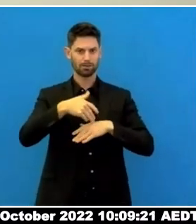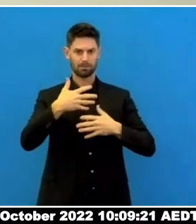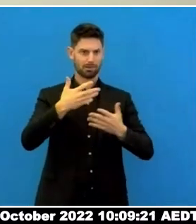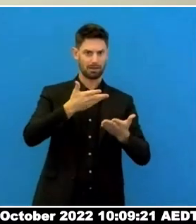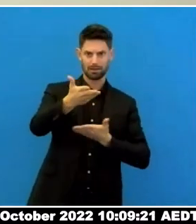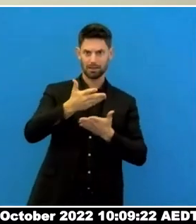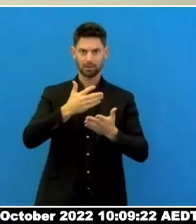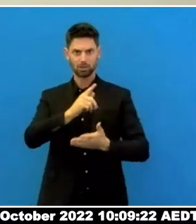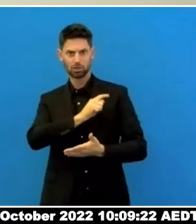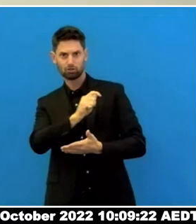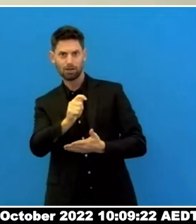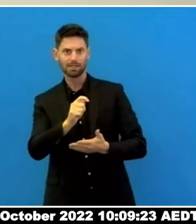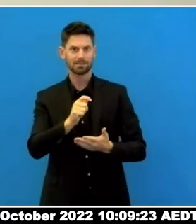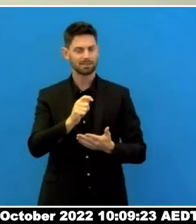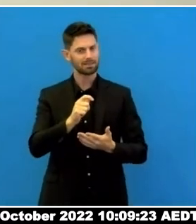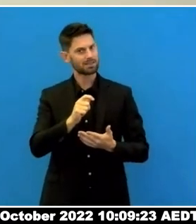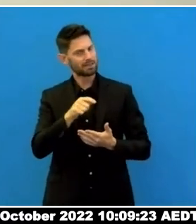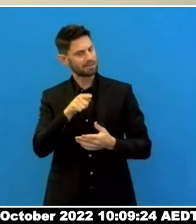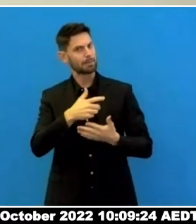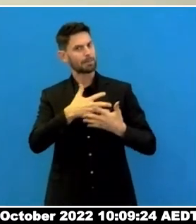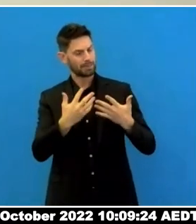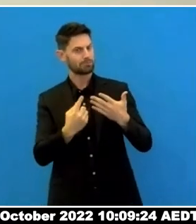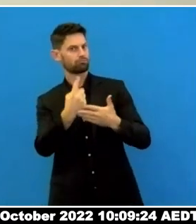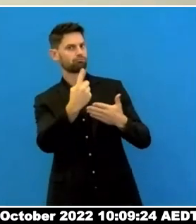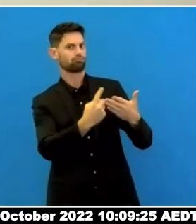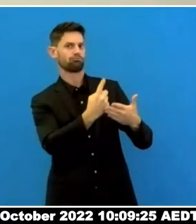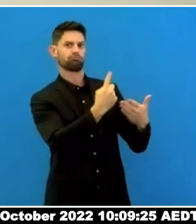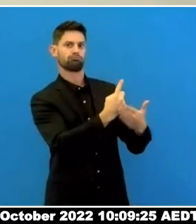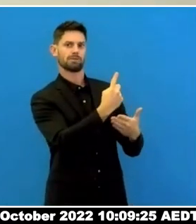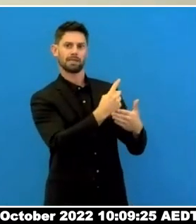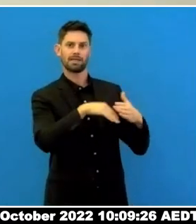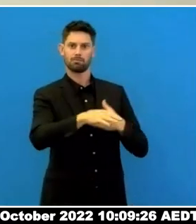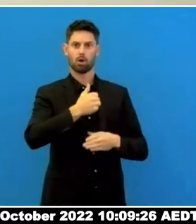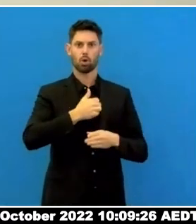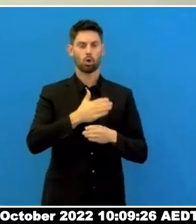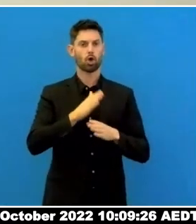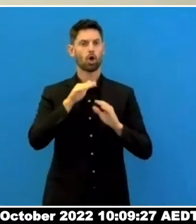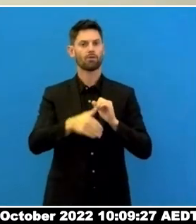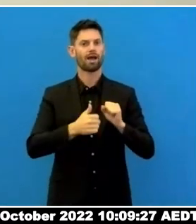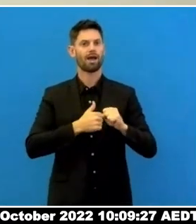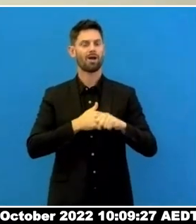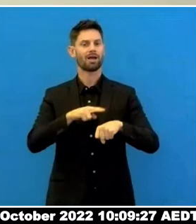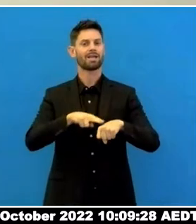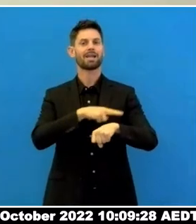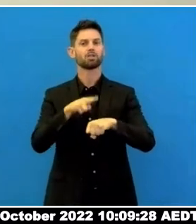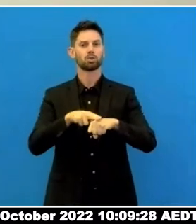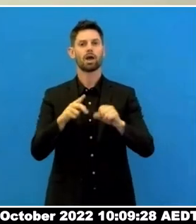is a guiding theme from my work on a national anti racism framework and the campaign.